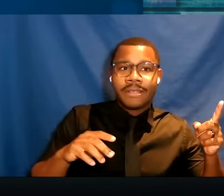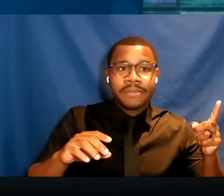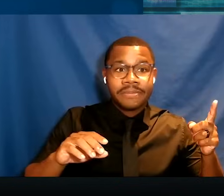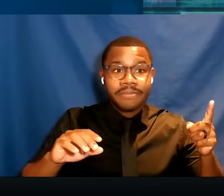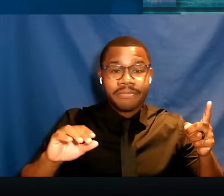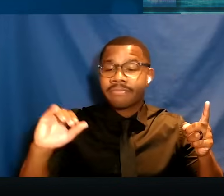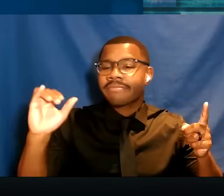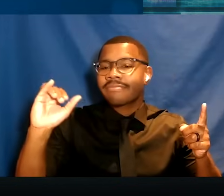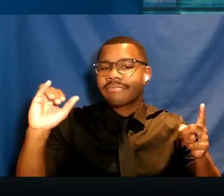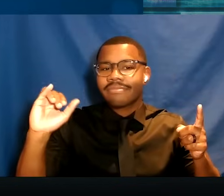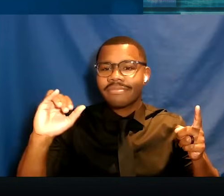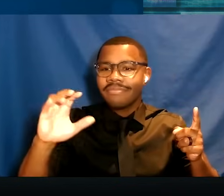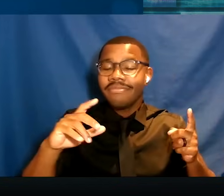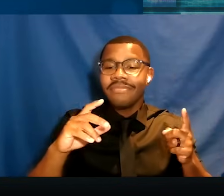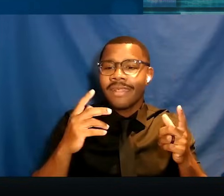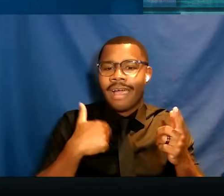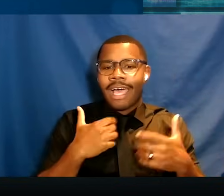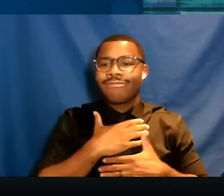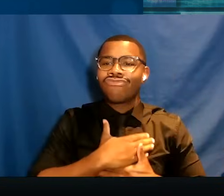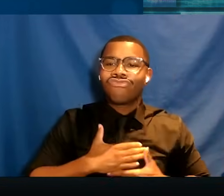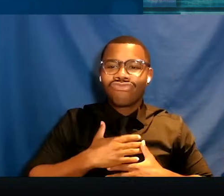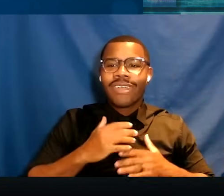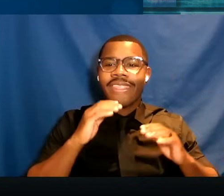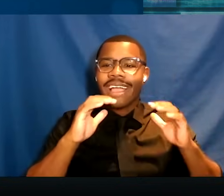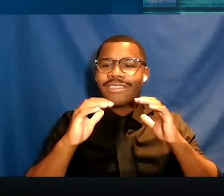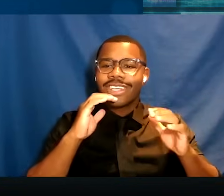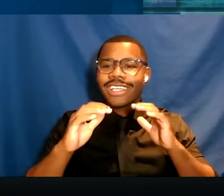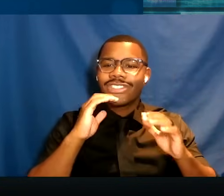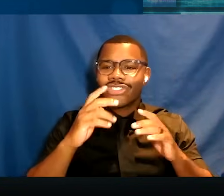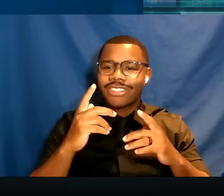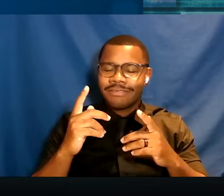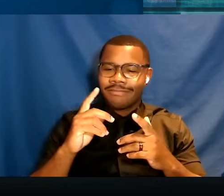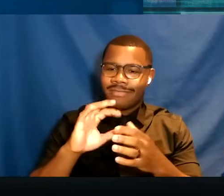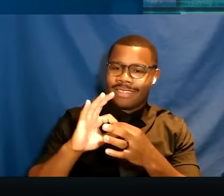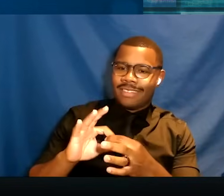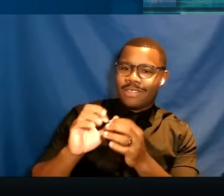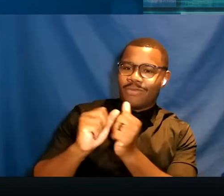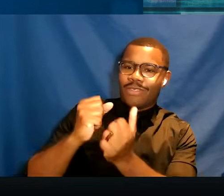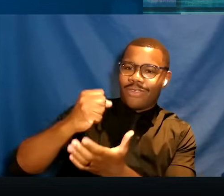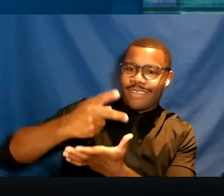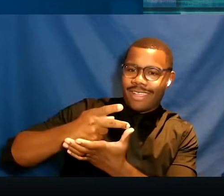I appreciate all the conversation and energy around this ratification. I think it's a direct result of the engagement we had during the strike.